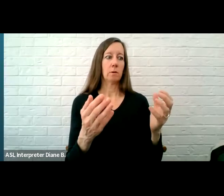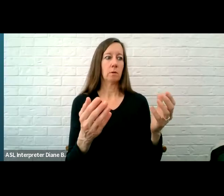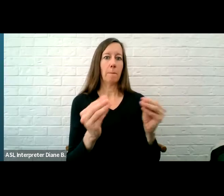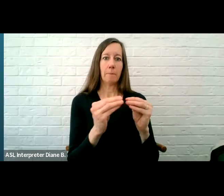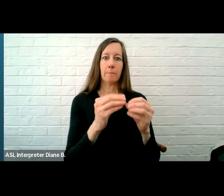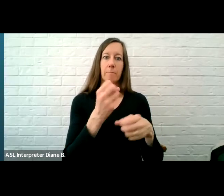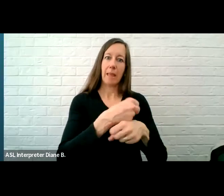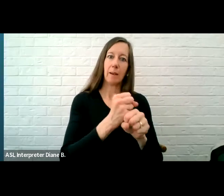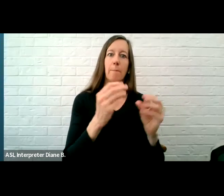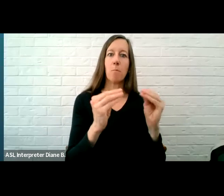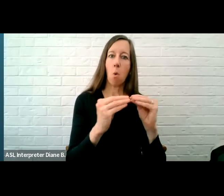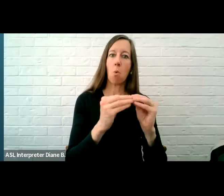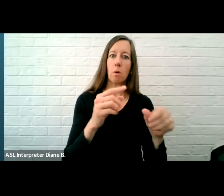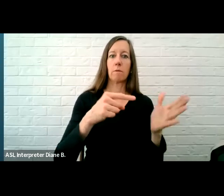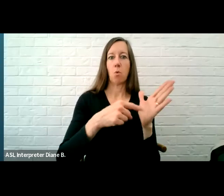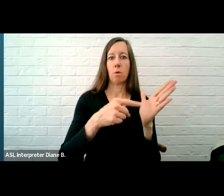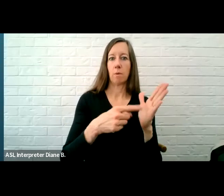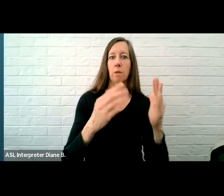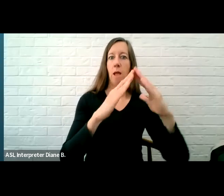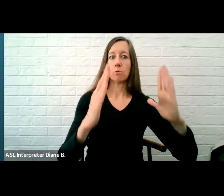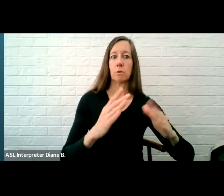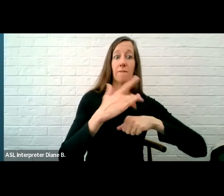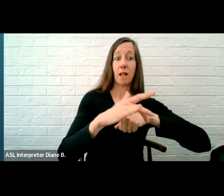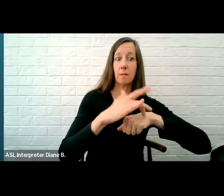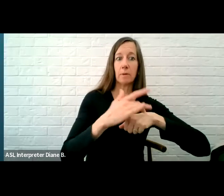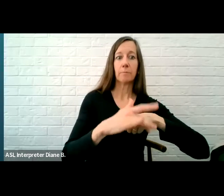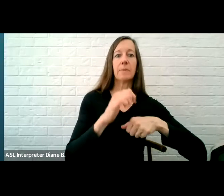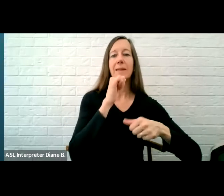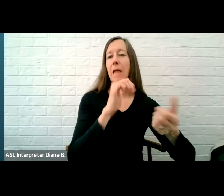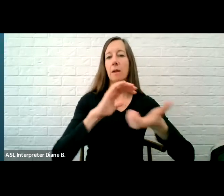not attached to services, and there are efforts being made to work with